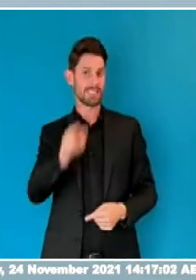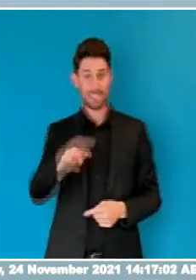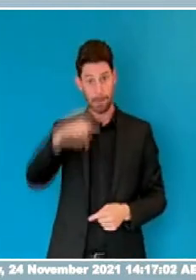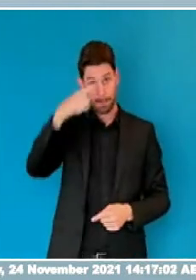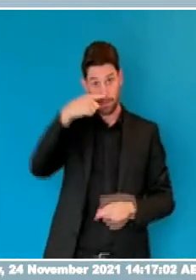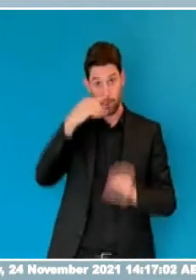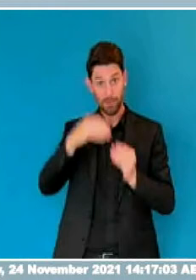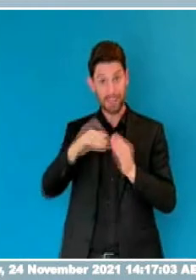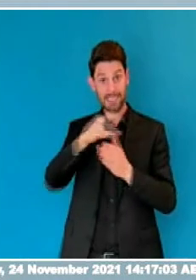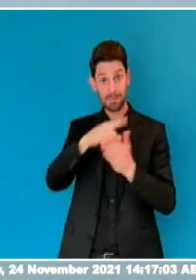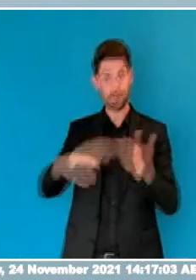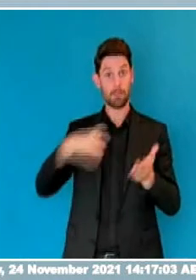you know, it's significant.